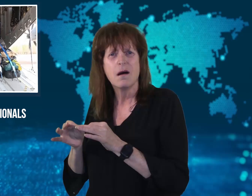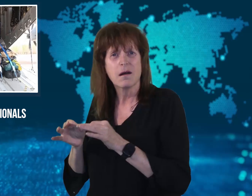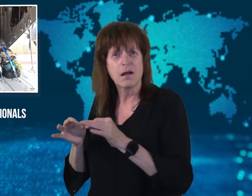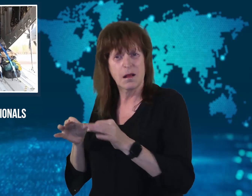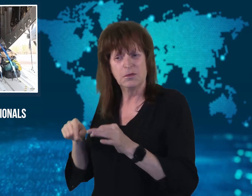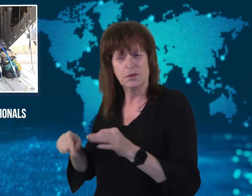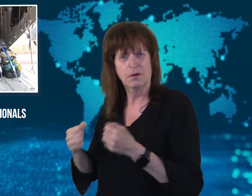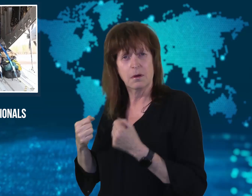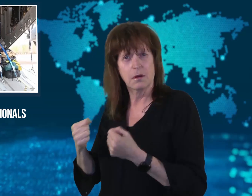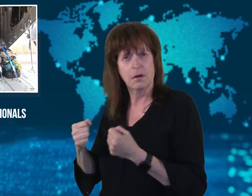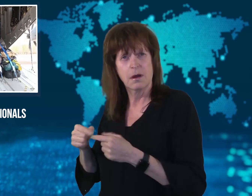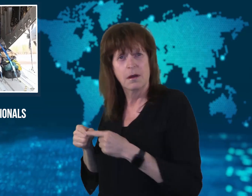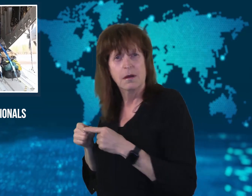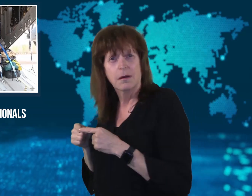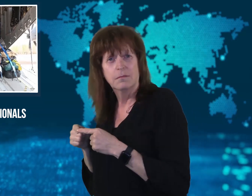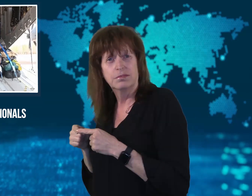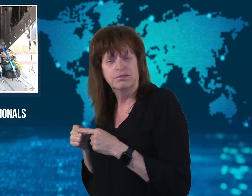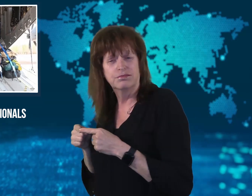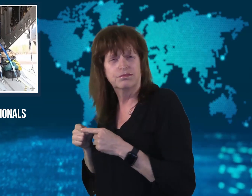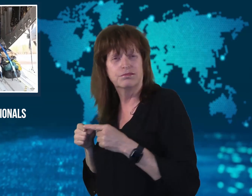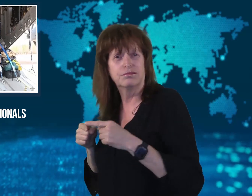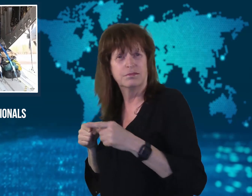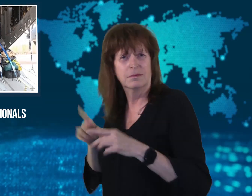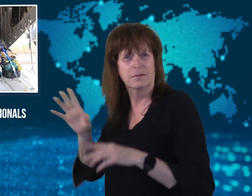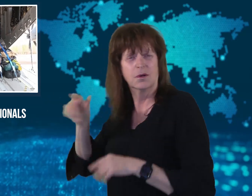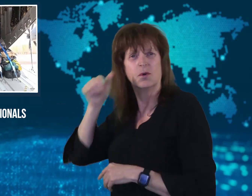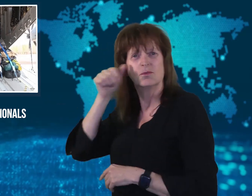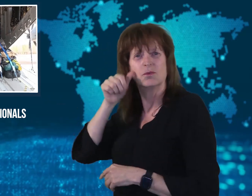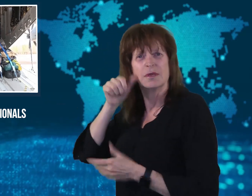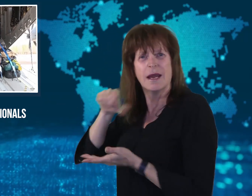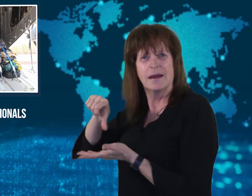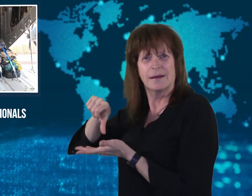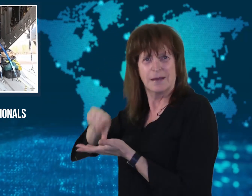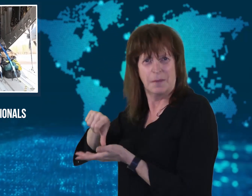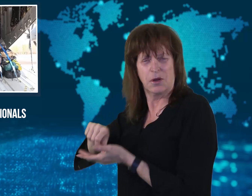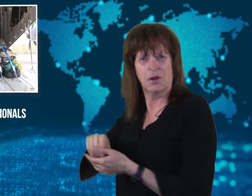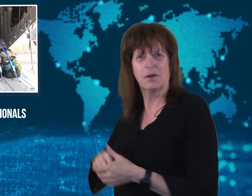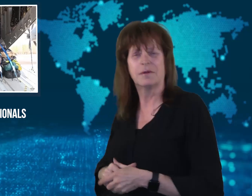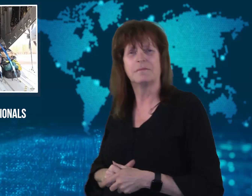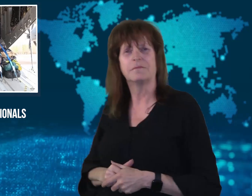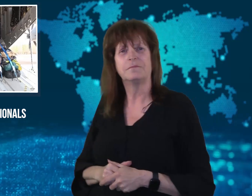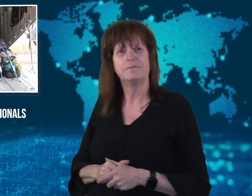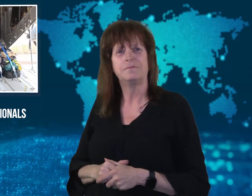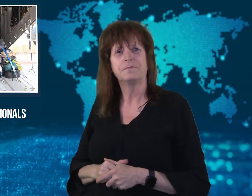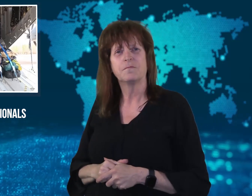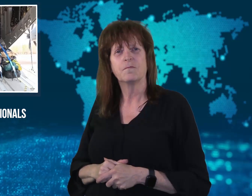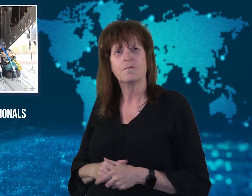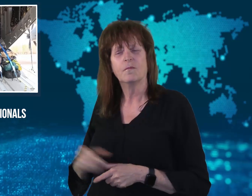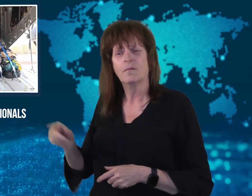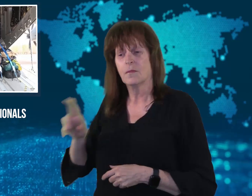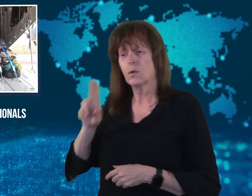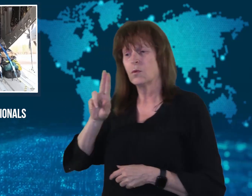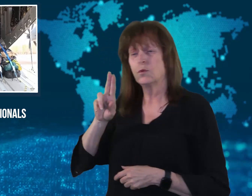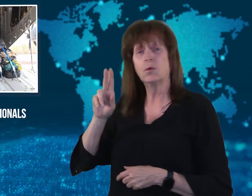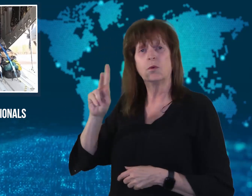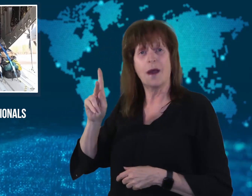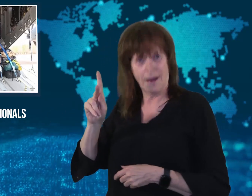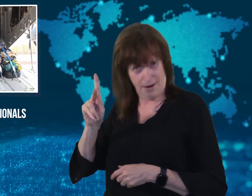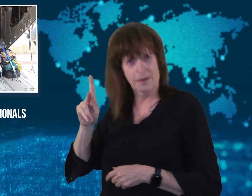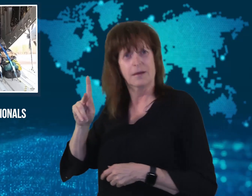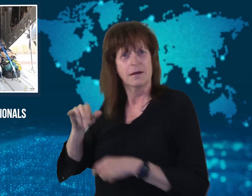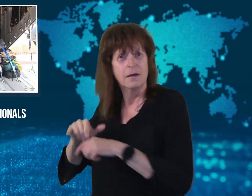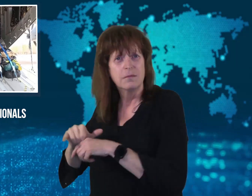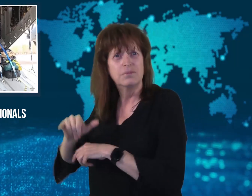The UK airlifted British diplomats and their families in a rapid operation.